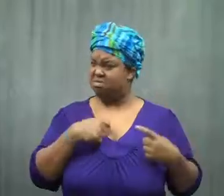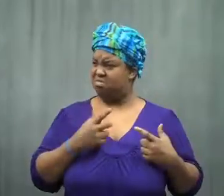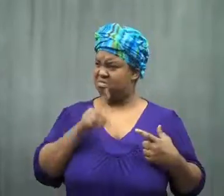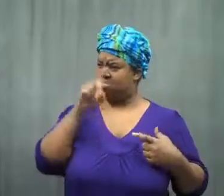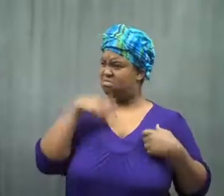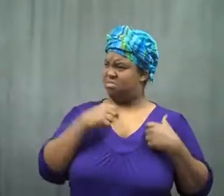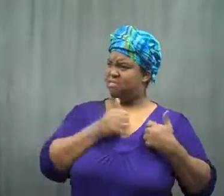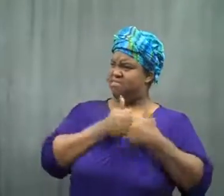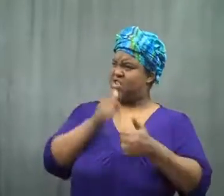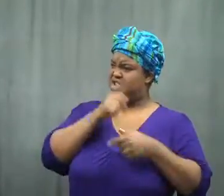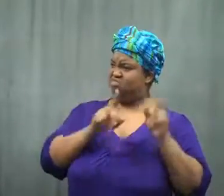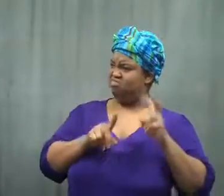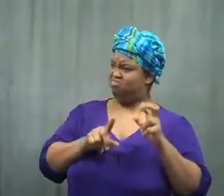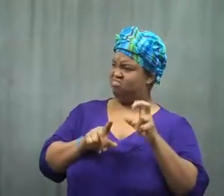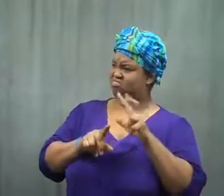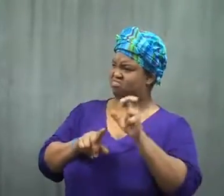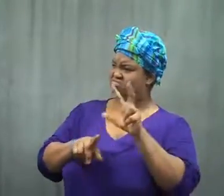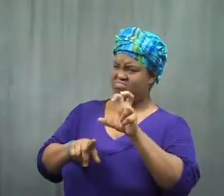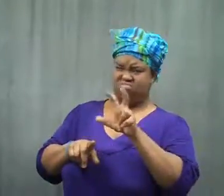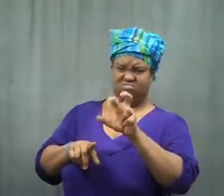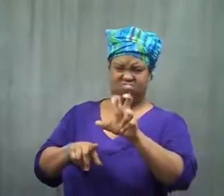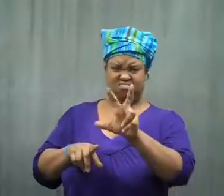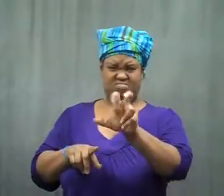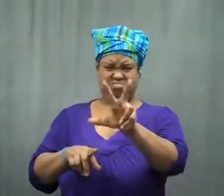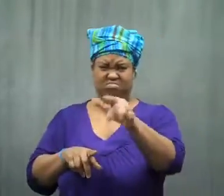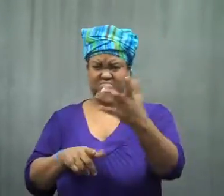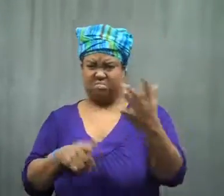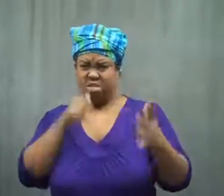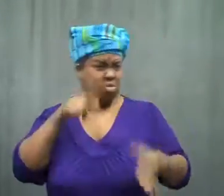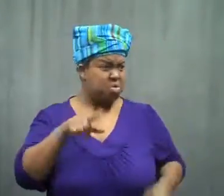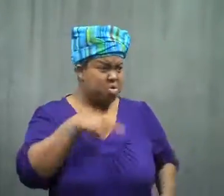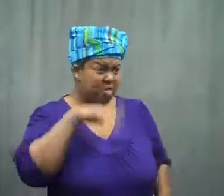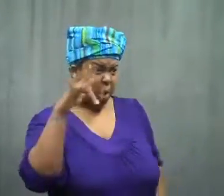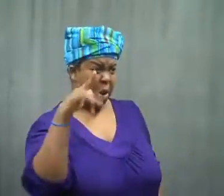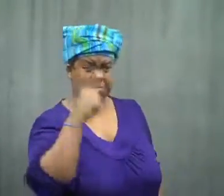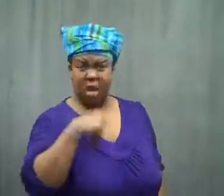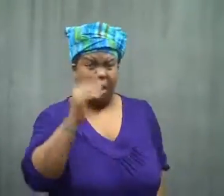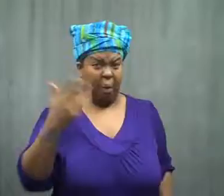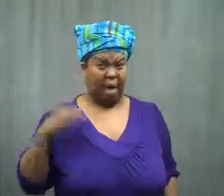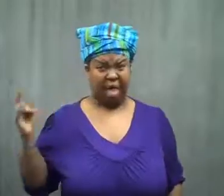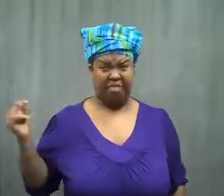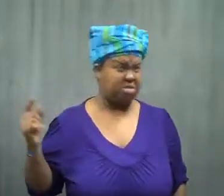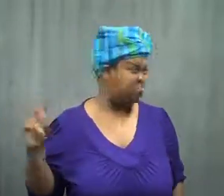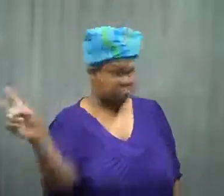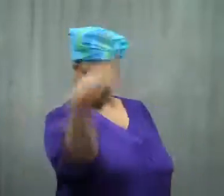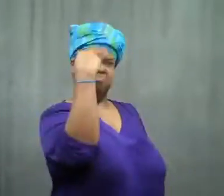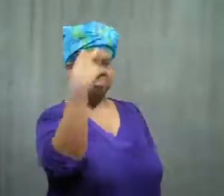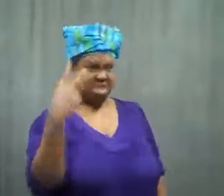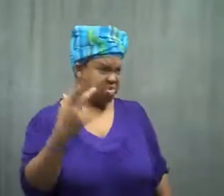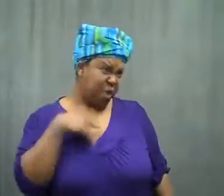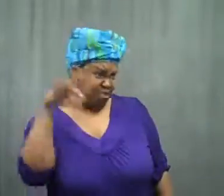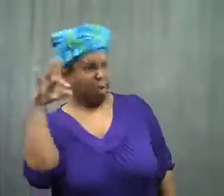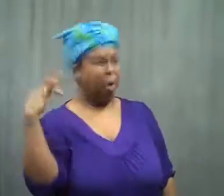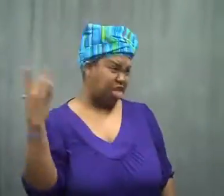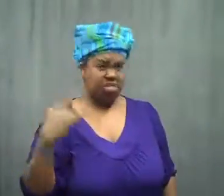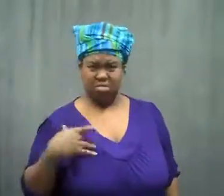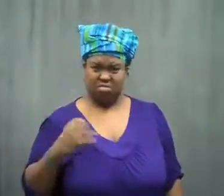I was puzzled and followed my sisters as we headed to the phone. One said, "I don't have a quarter, do you?" The other said, "No, I don't!" They looked at me, and said, "You got a quarter?"